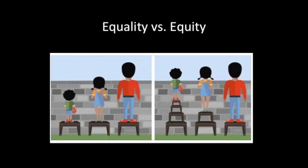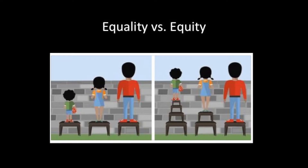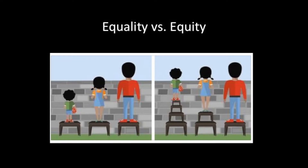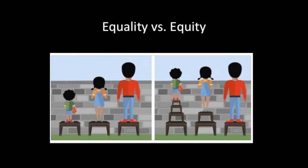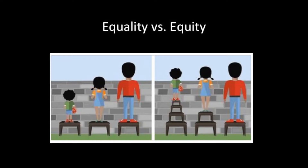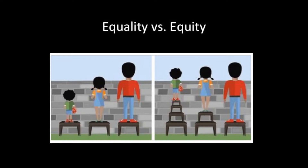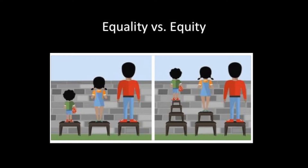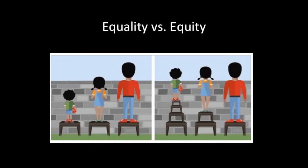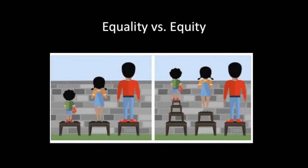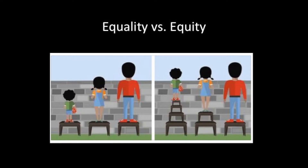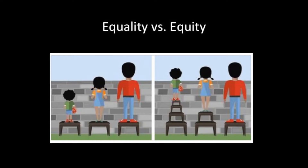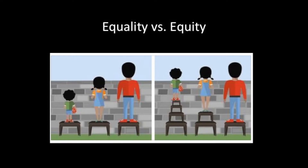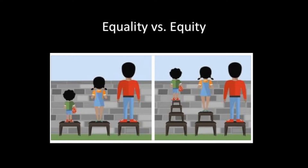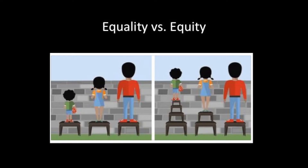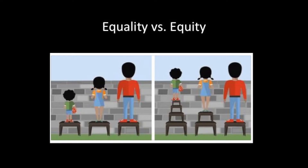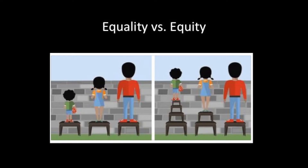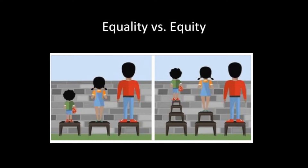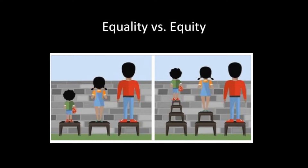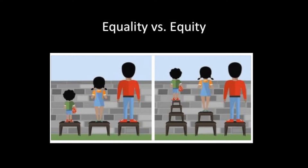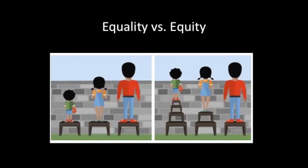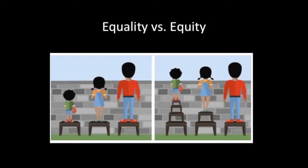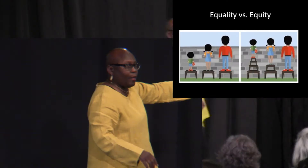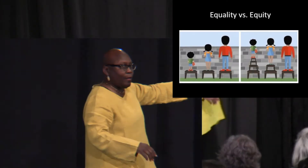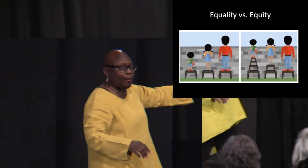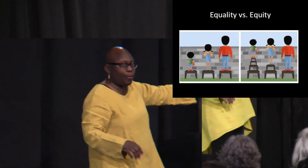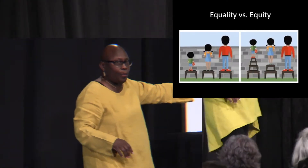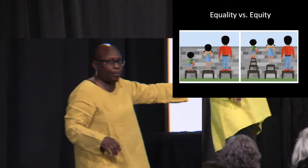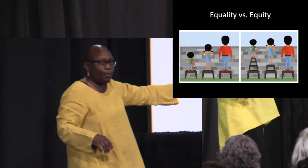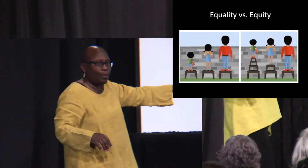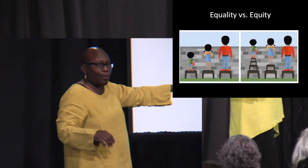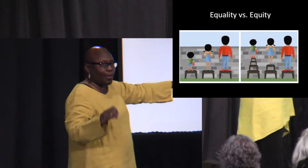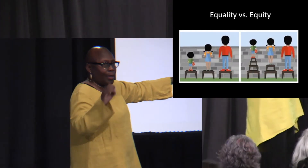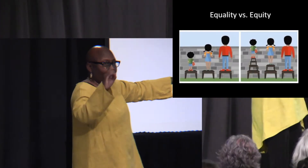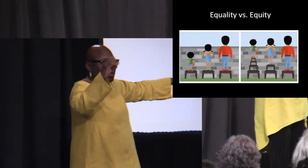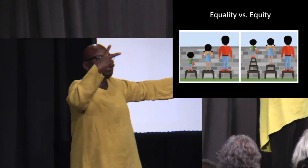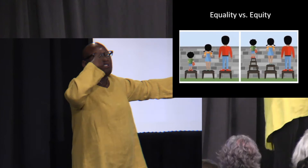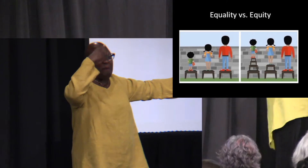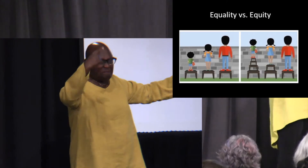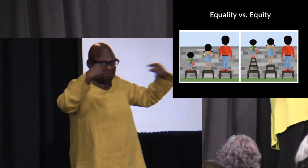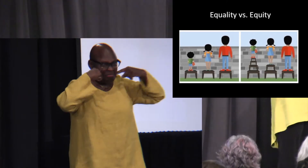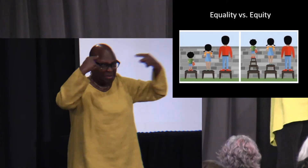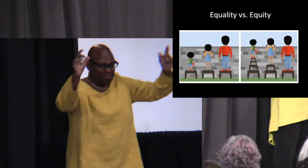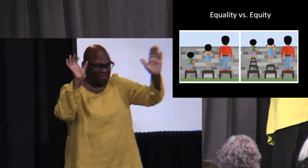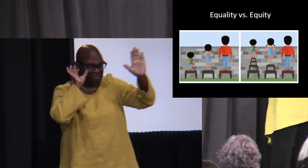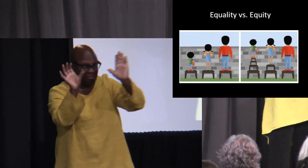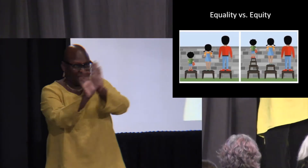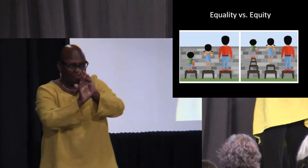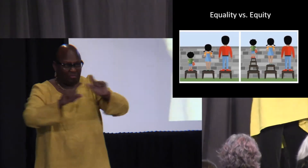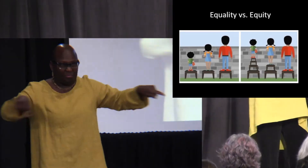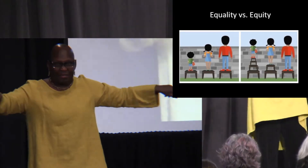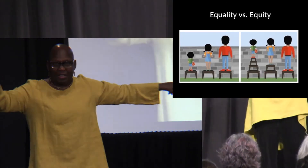the theoretical and into a practical example.